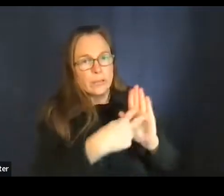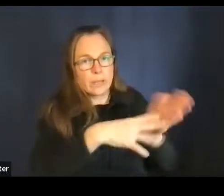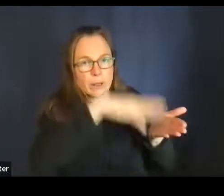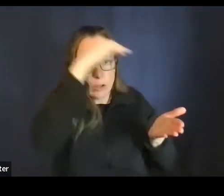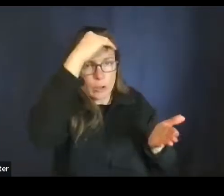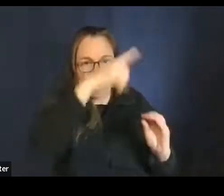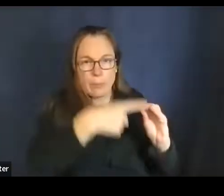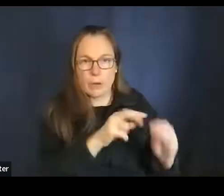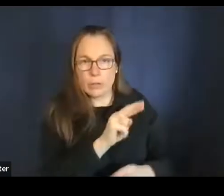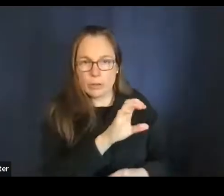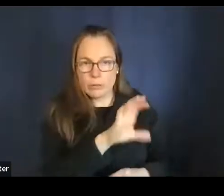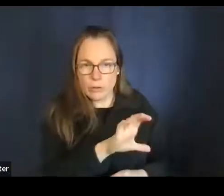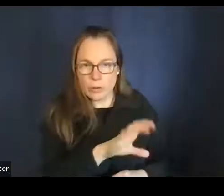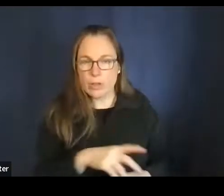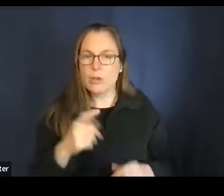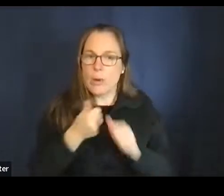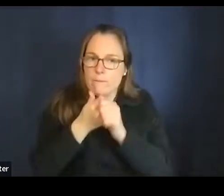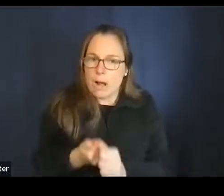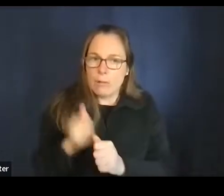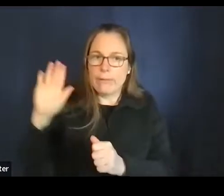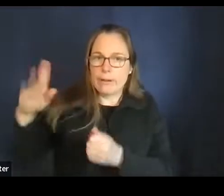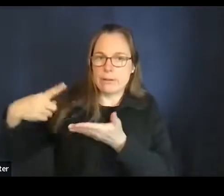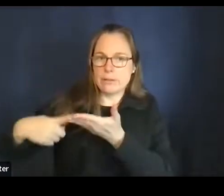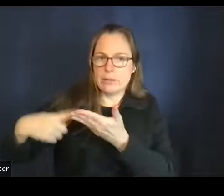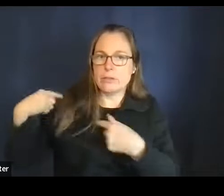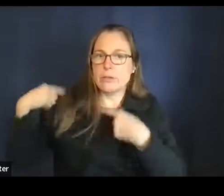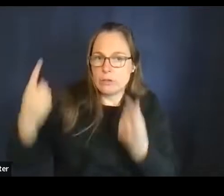So we we've already started those conversations